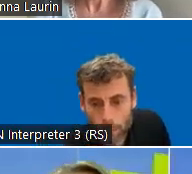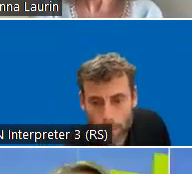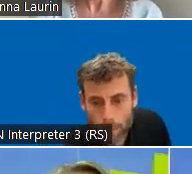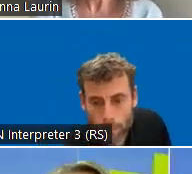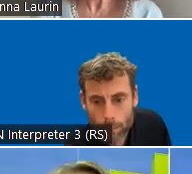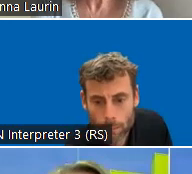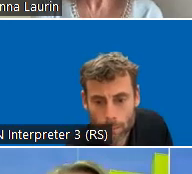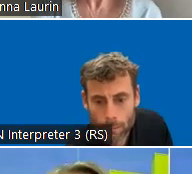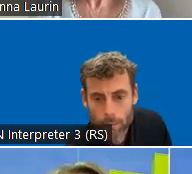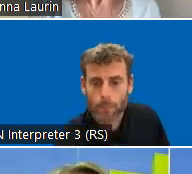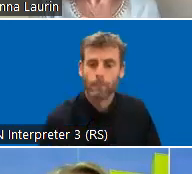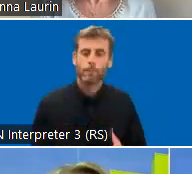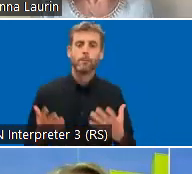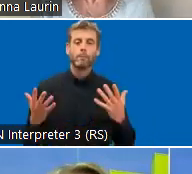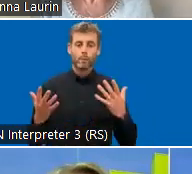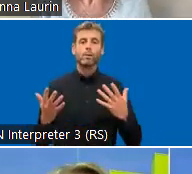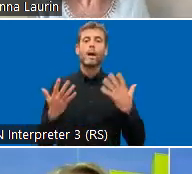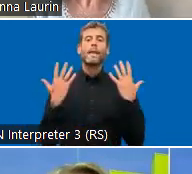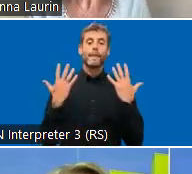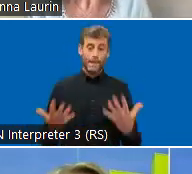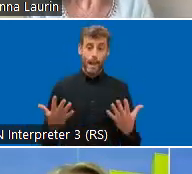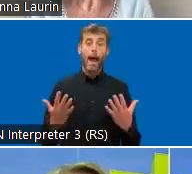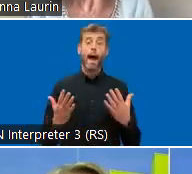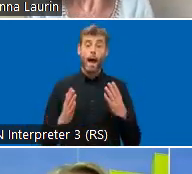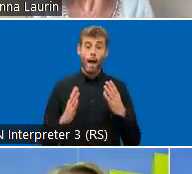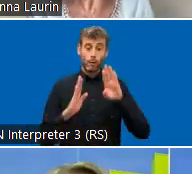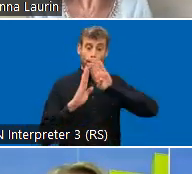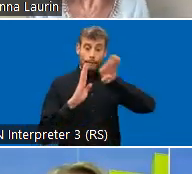But we are now approaching the end of this day, but we are having we